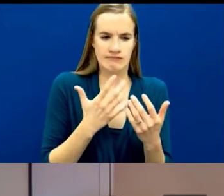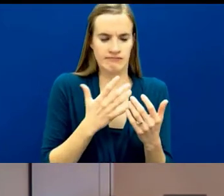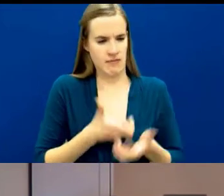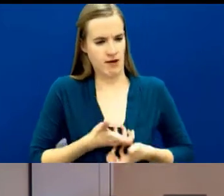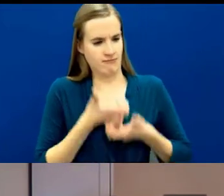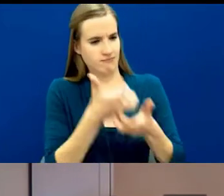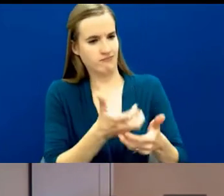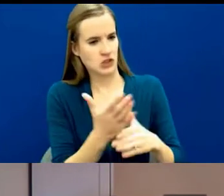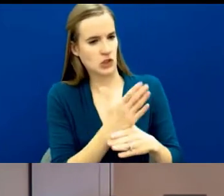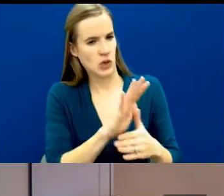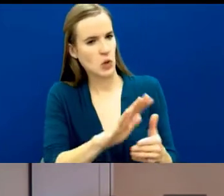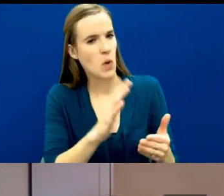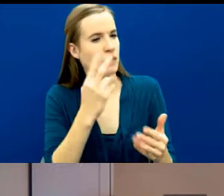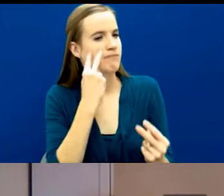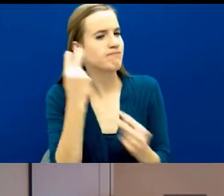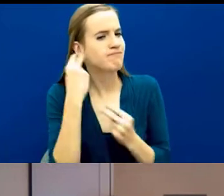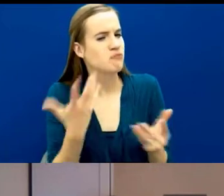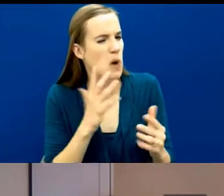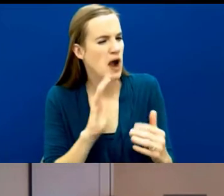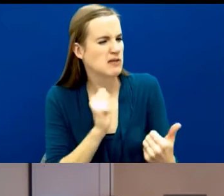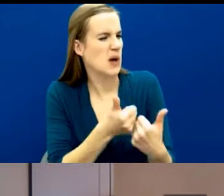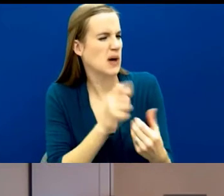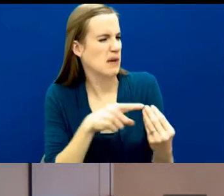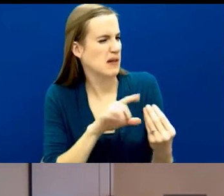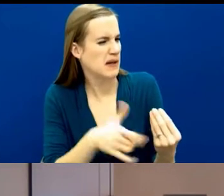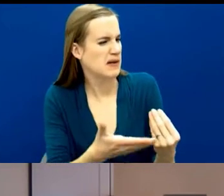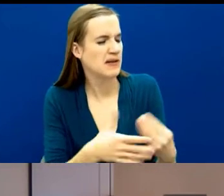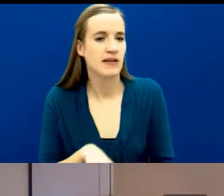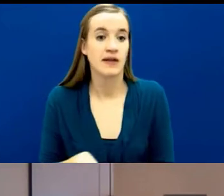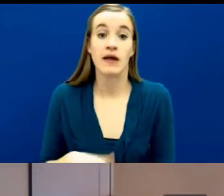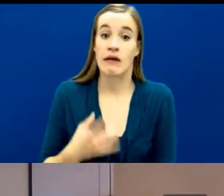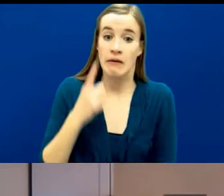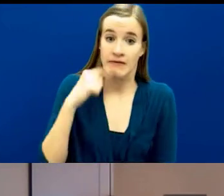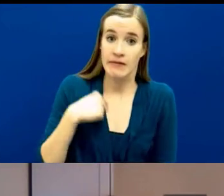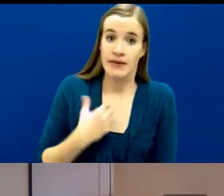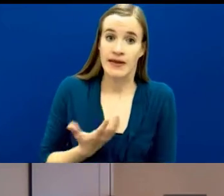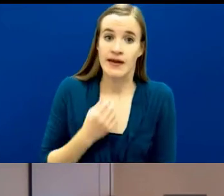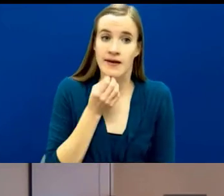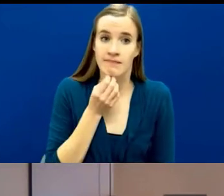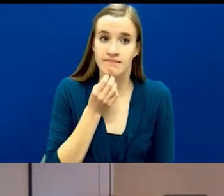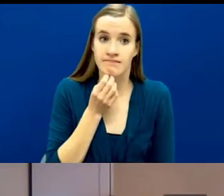Jennifer: Well, I think that for me, It was actually a very pleasant experience,